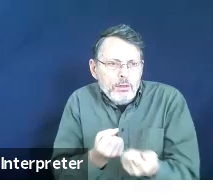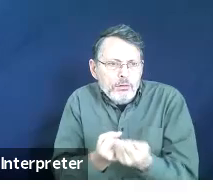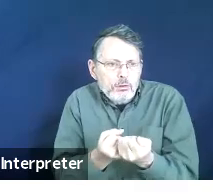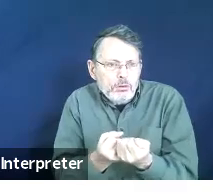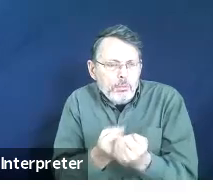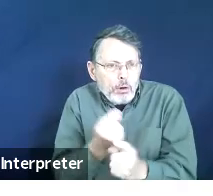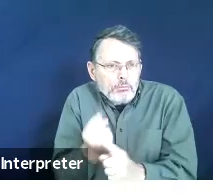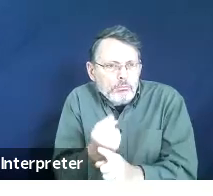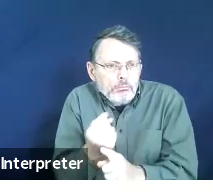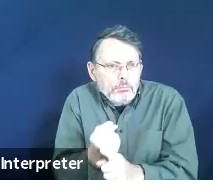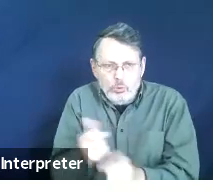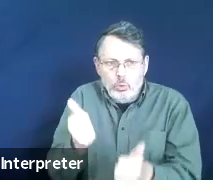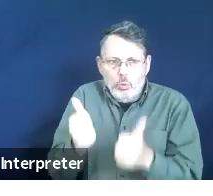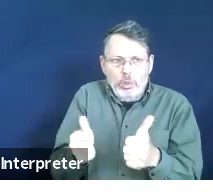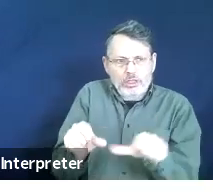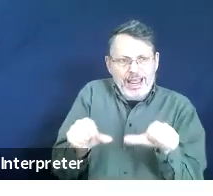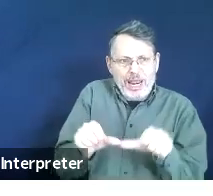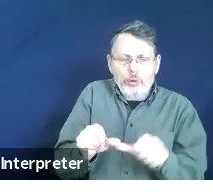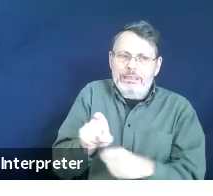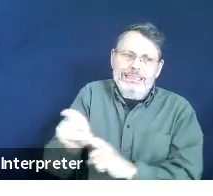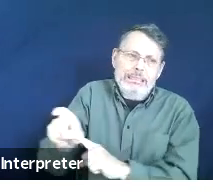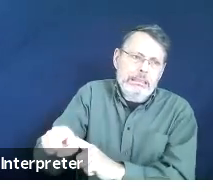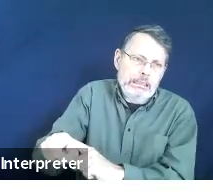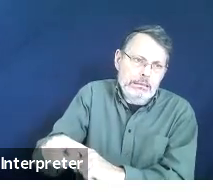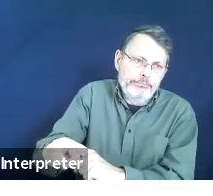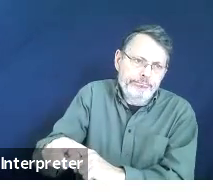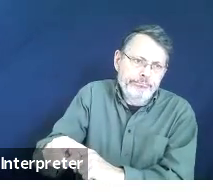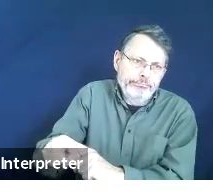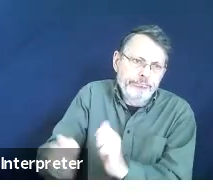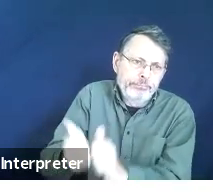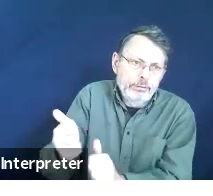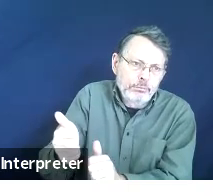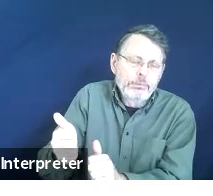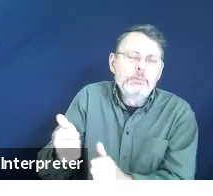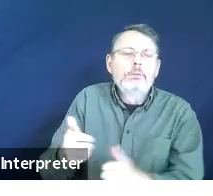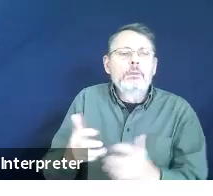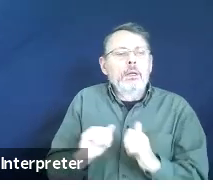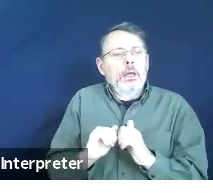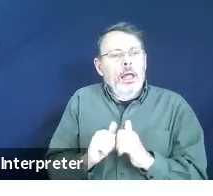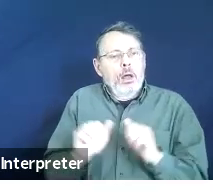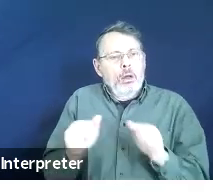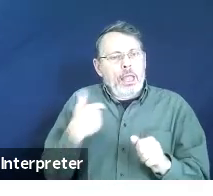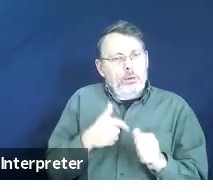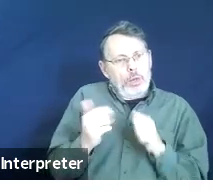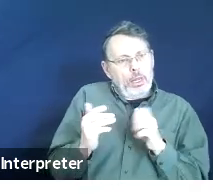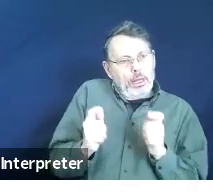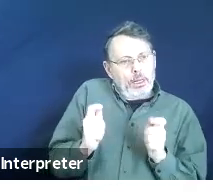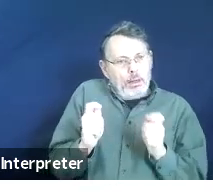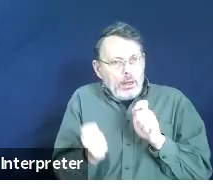areas that need it, and figure out how we can adjust and respond in the way we need to. And